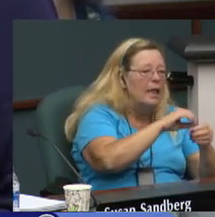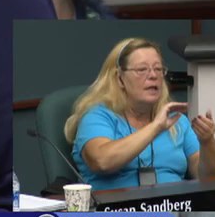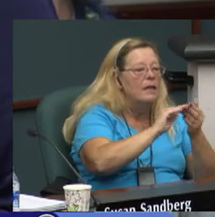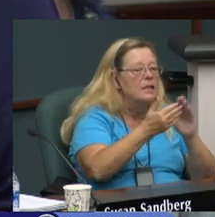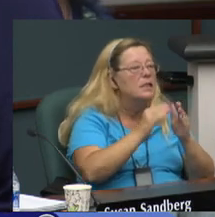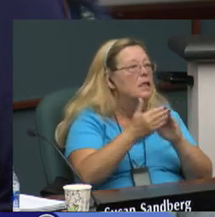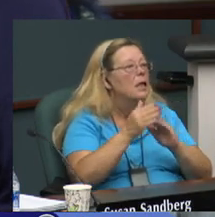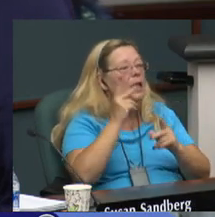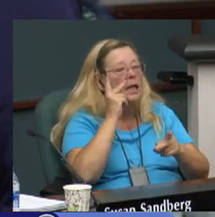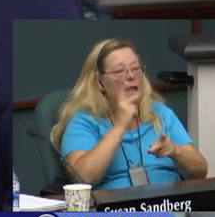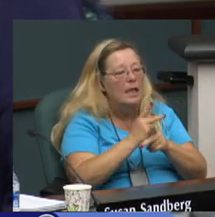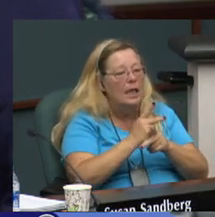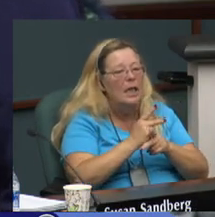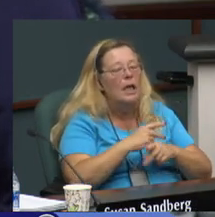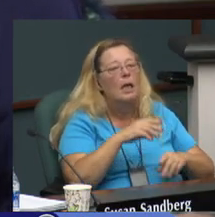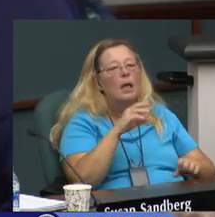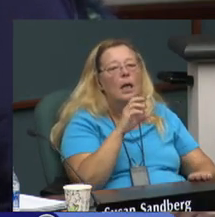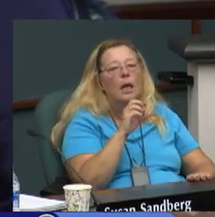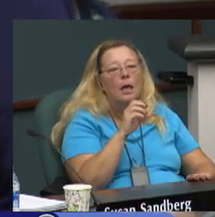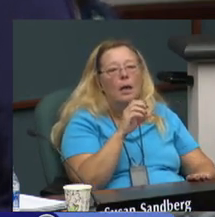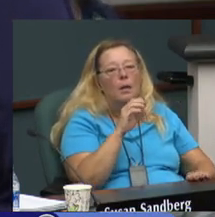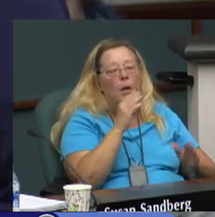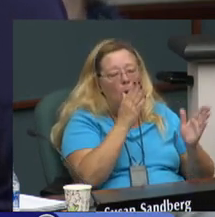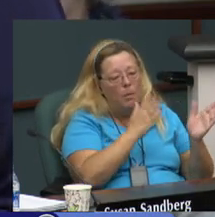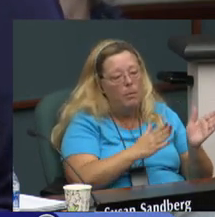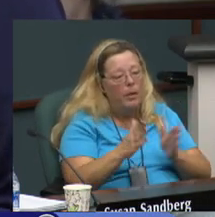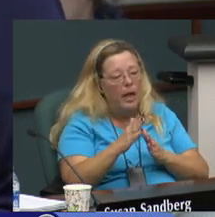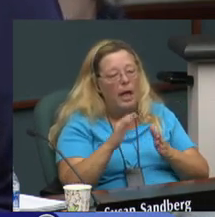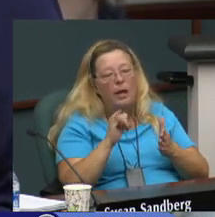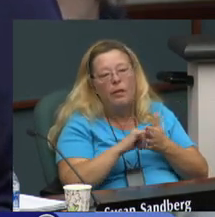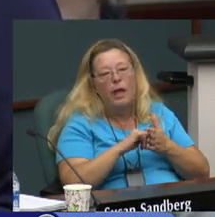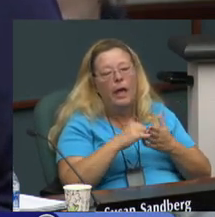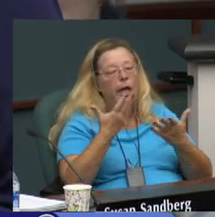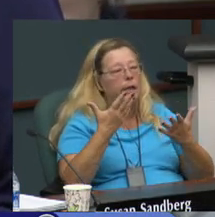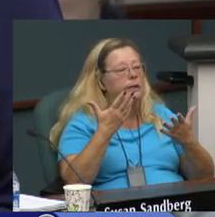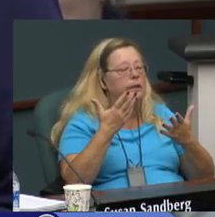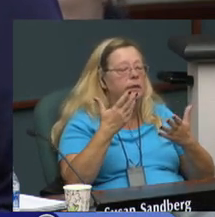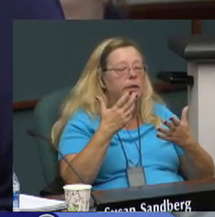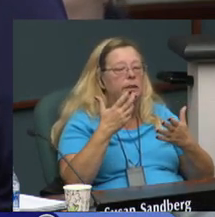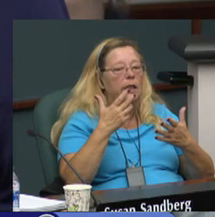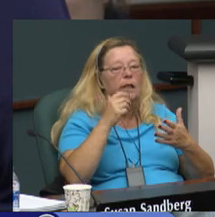suburban plan that kind of wanders around forever and doesn't kind of grid